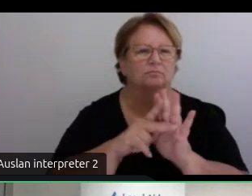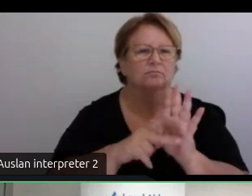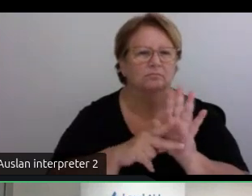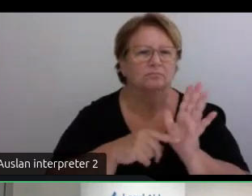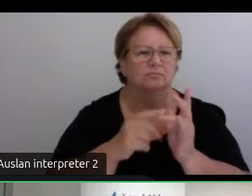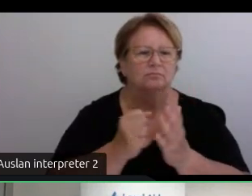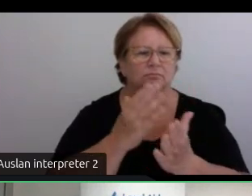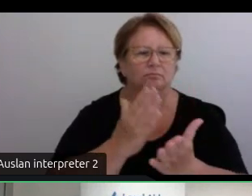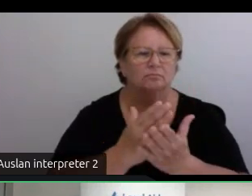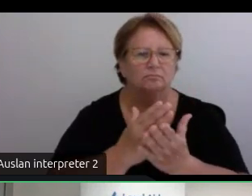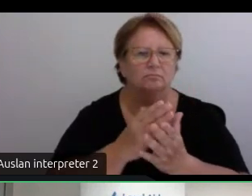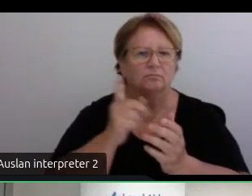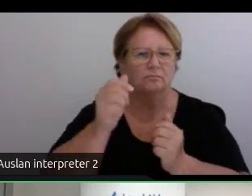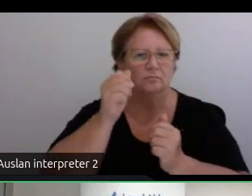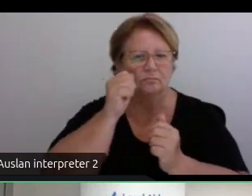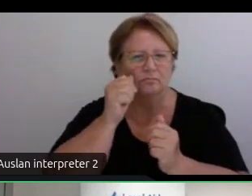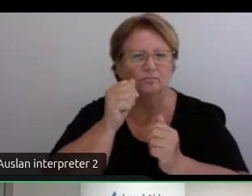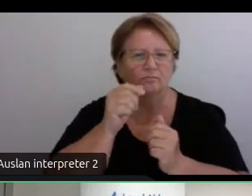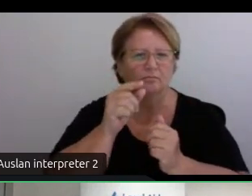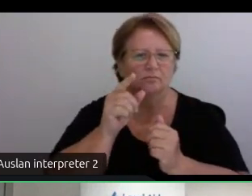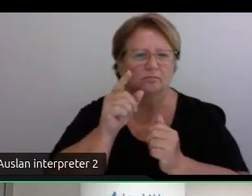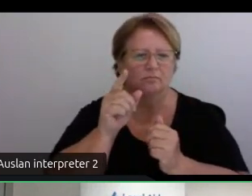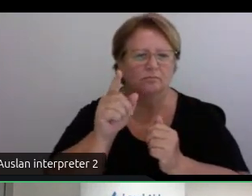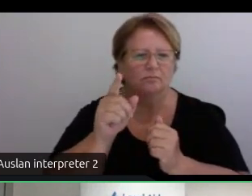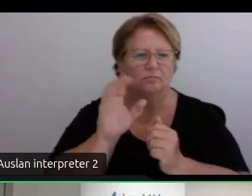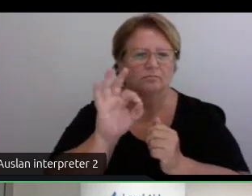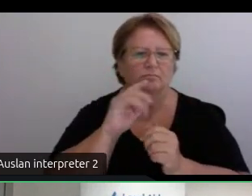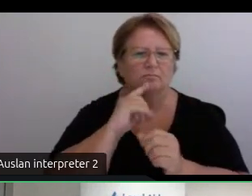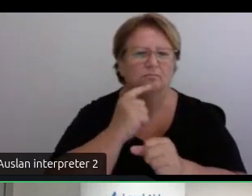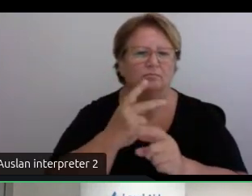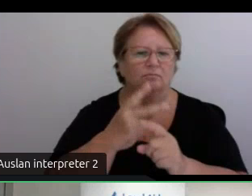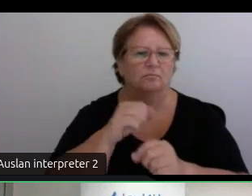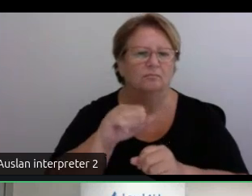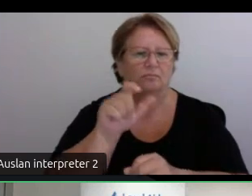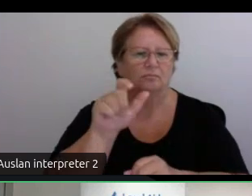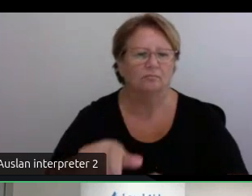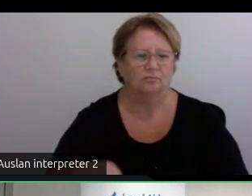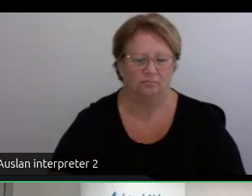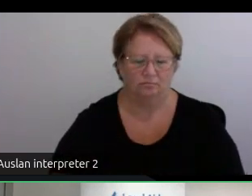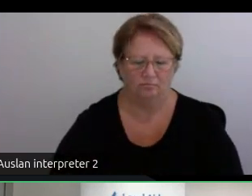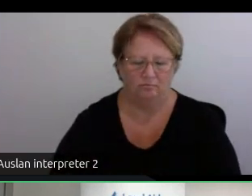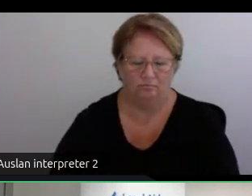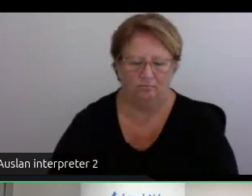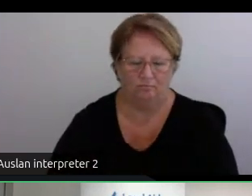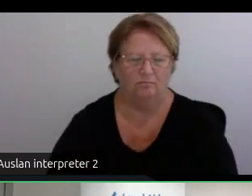you need to make sure they know that the coowner co-insured does not speak for our client. Um and